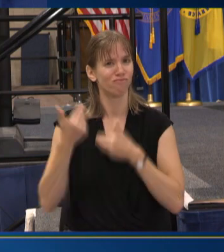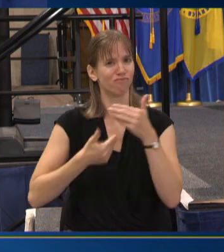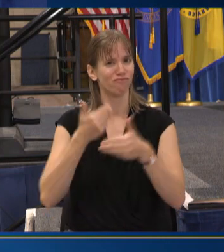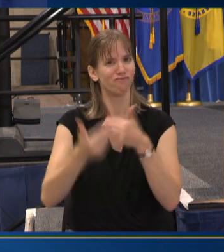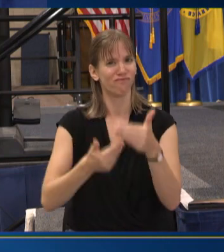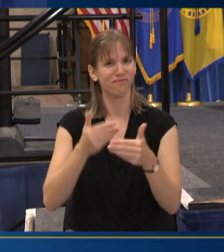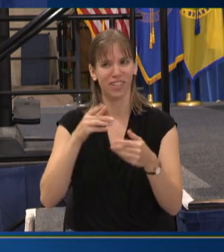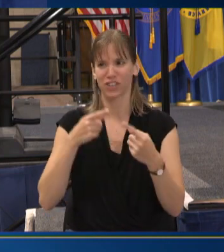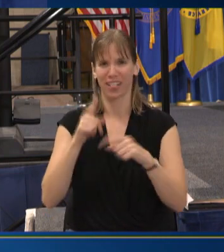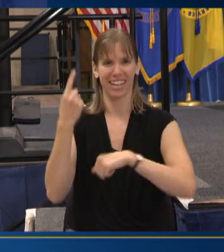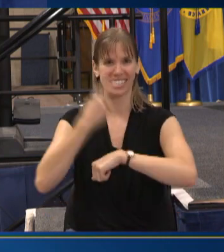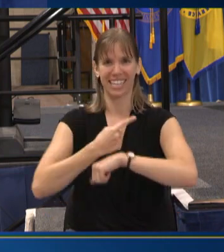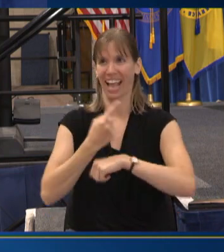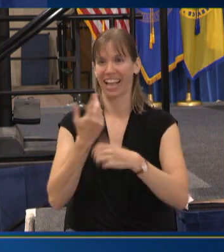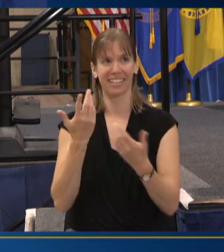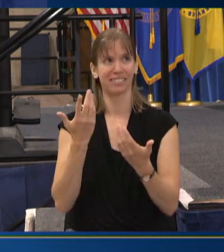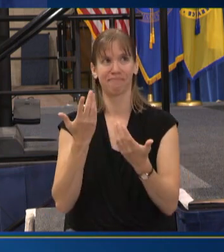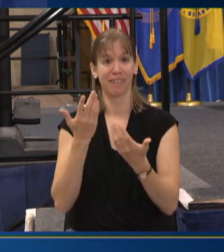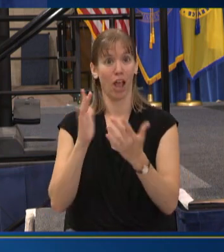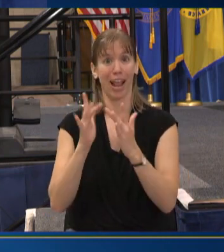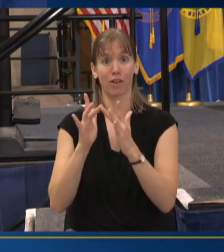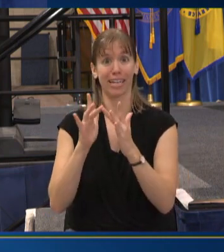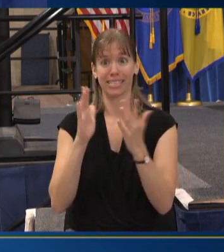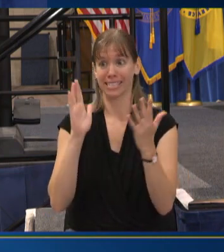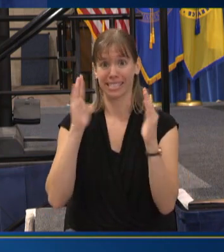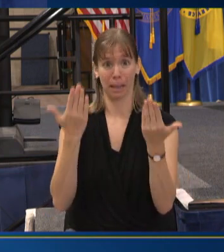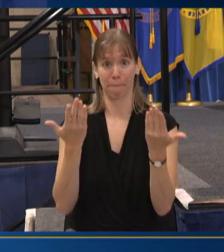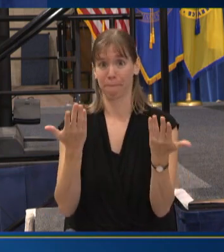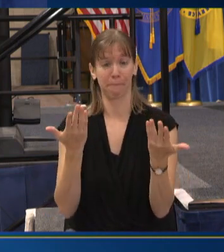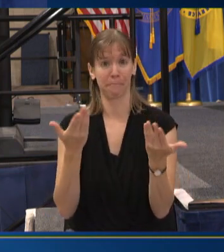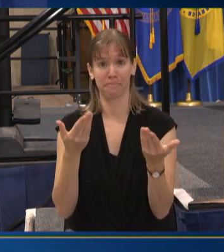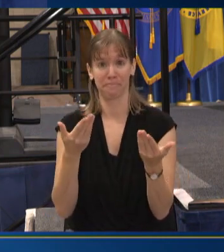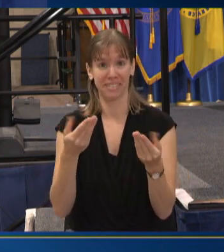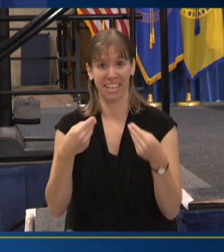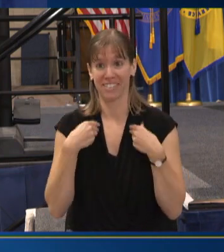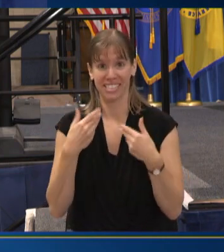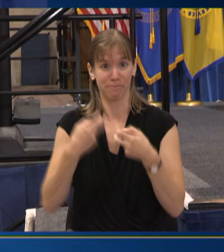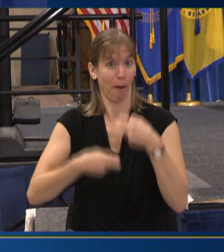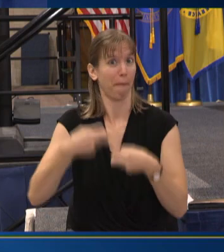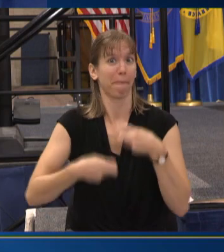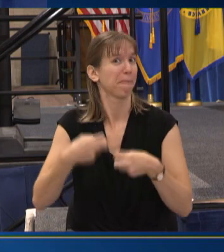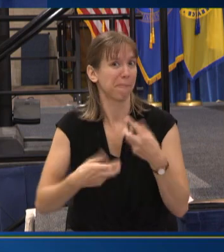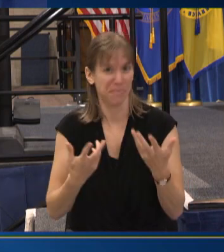when somehow the Internet is given us some shakes here in HHS.